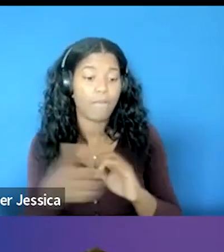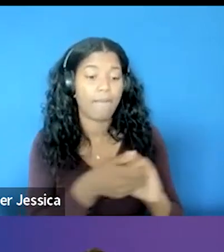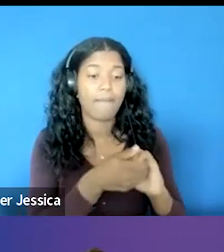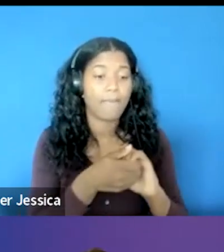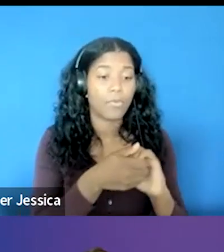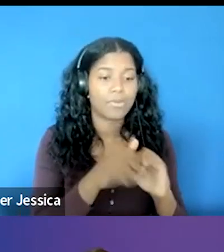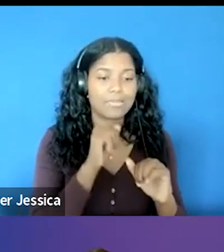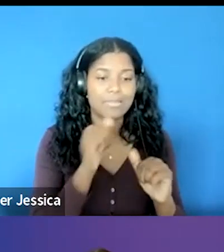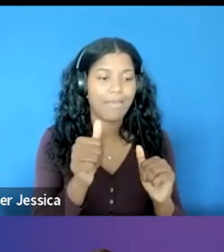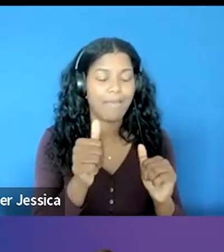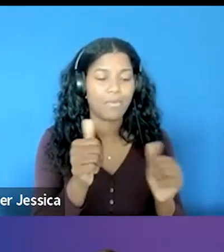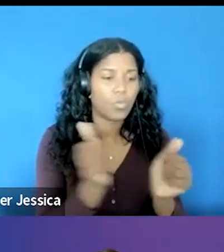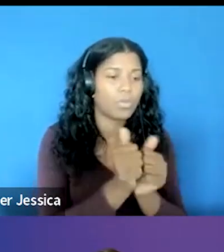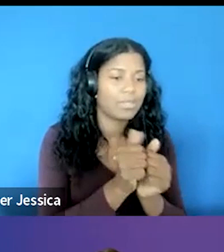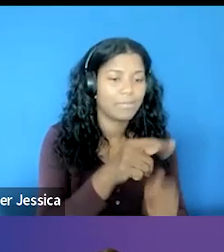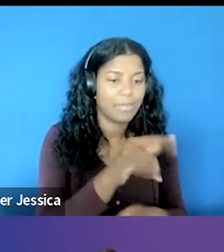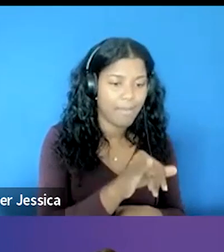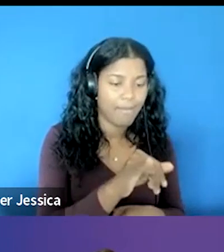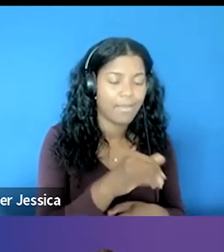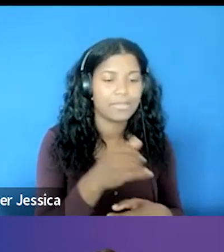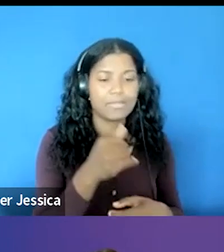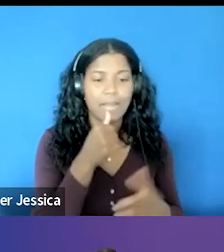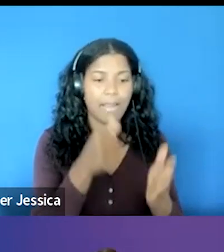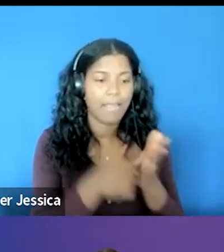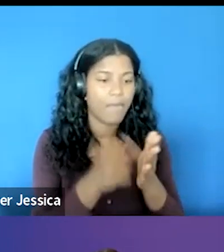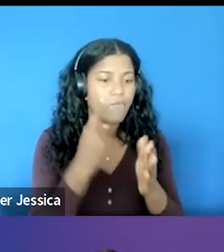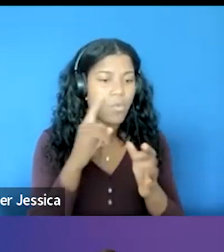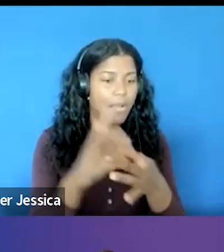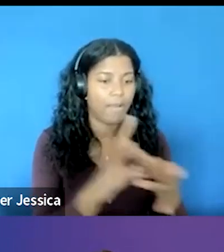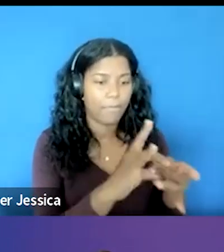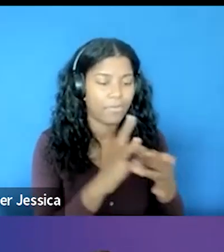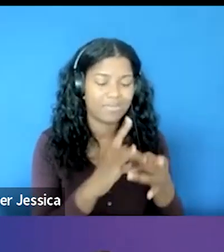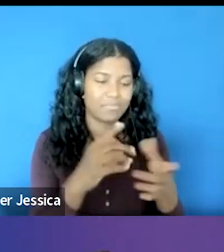as co-PIs via letters of collaboration. It's really quite flexible.